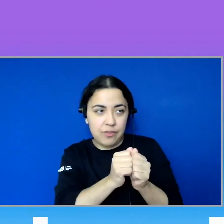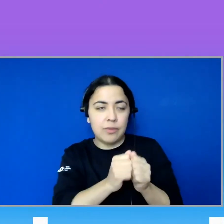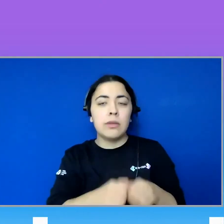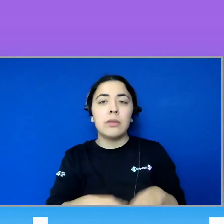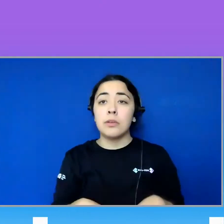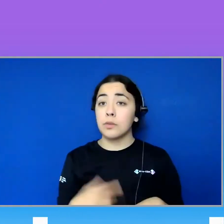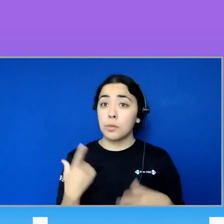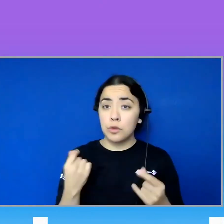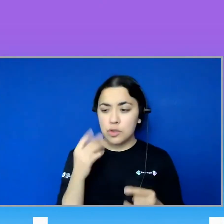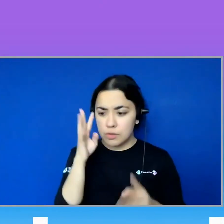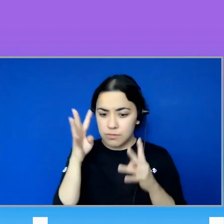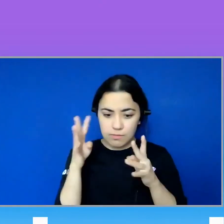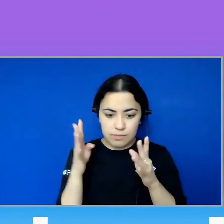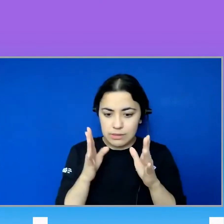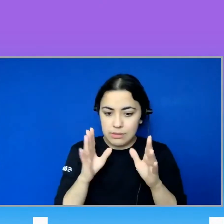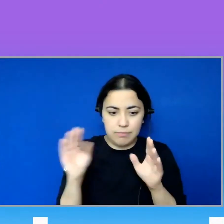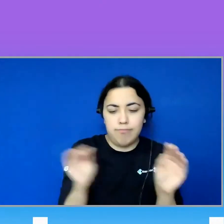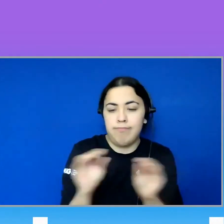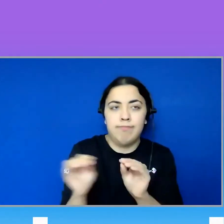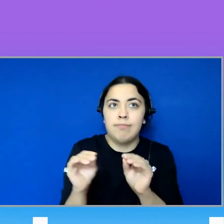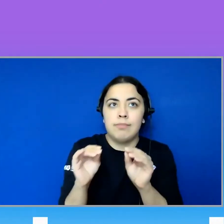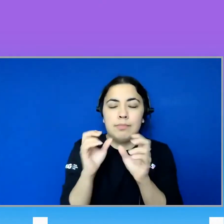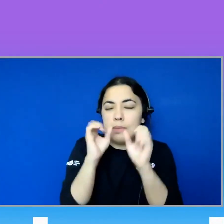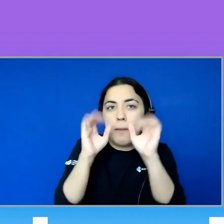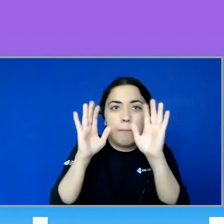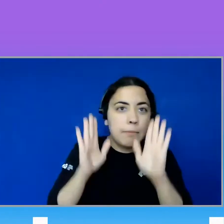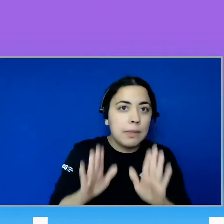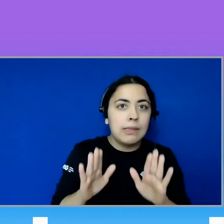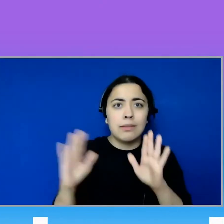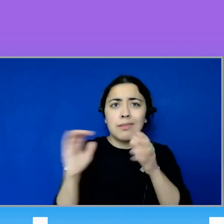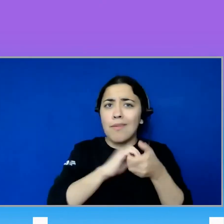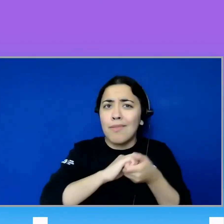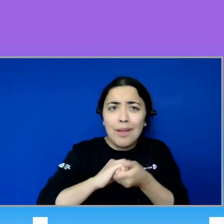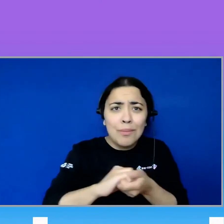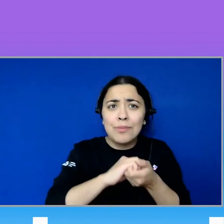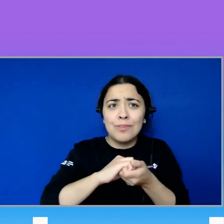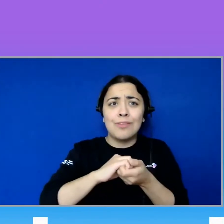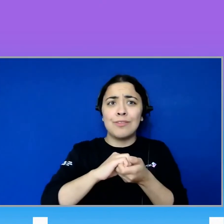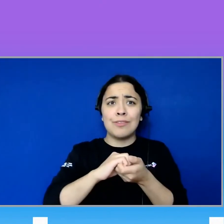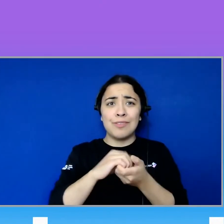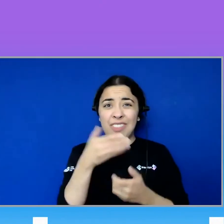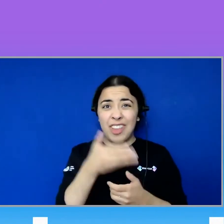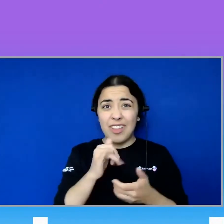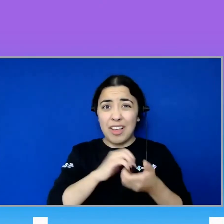up crafting this. Amazing